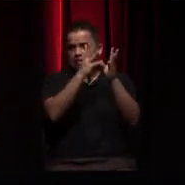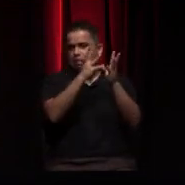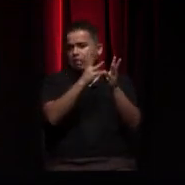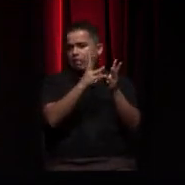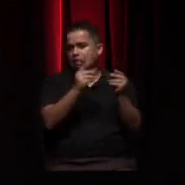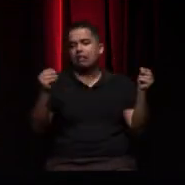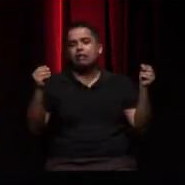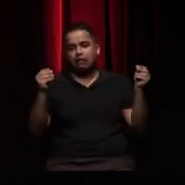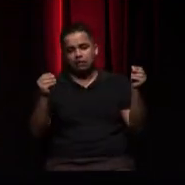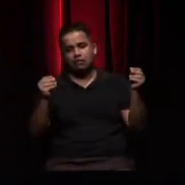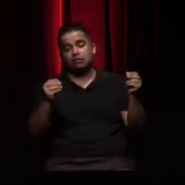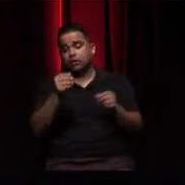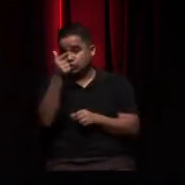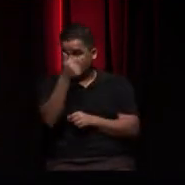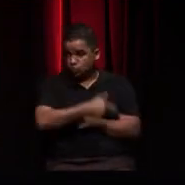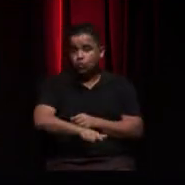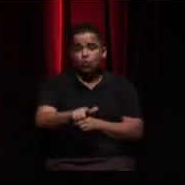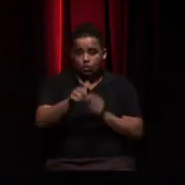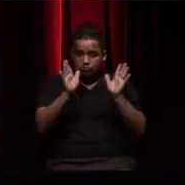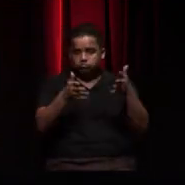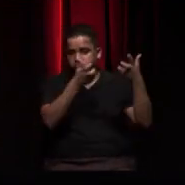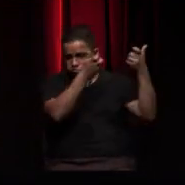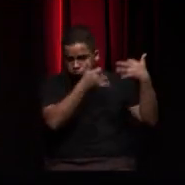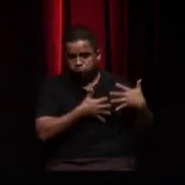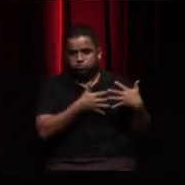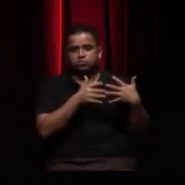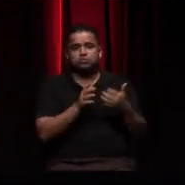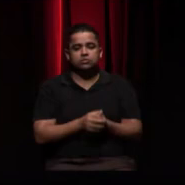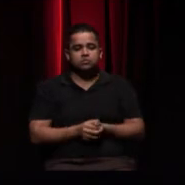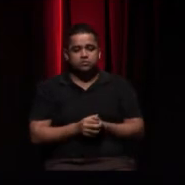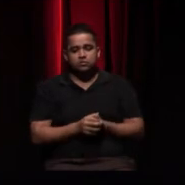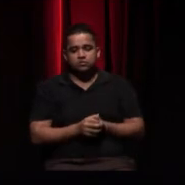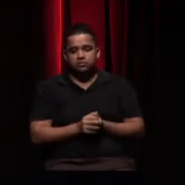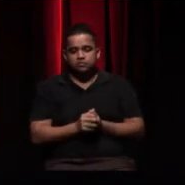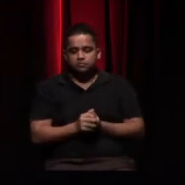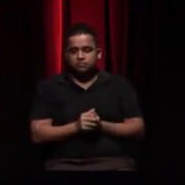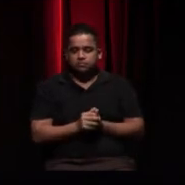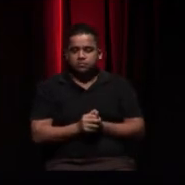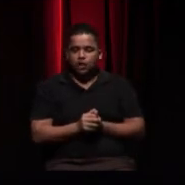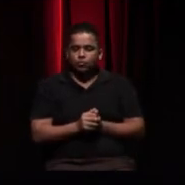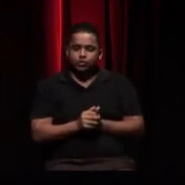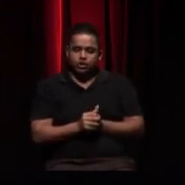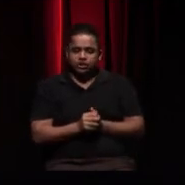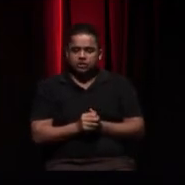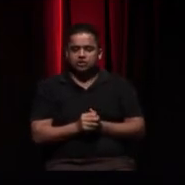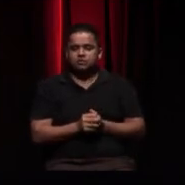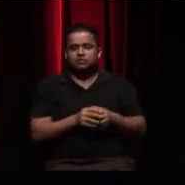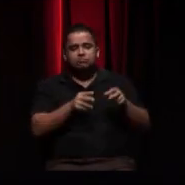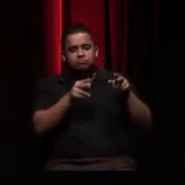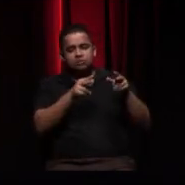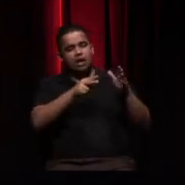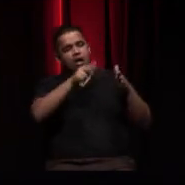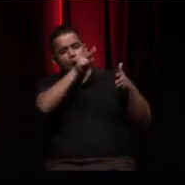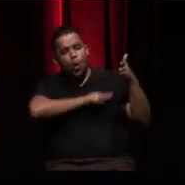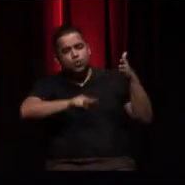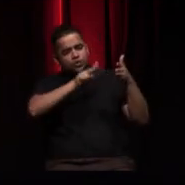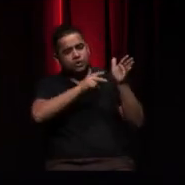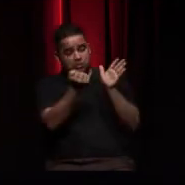So, back to what I was saying, qualified audiences are very important for serious brands.